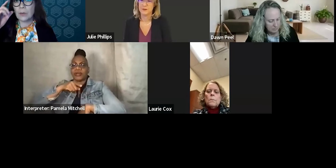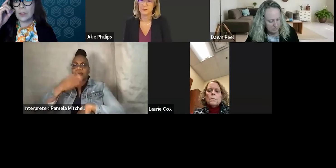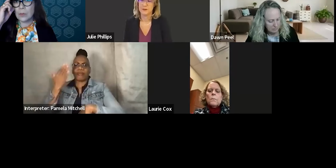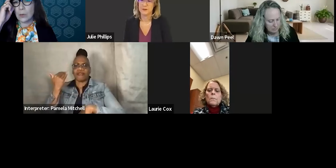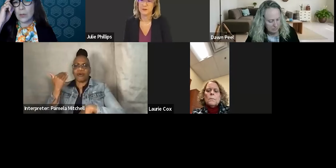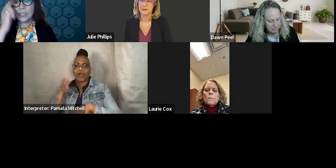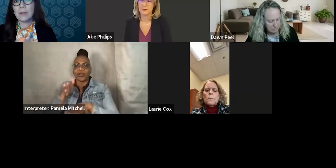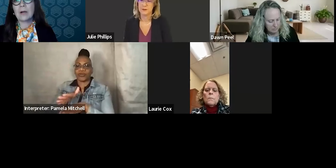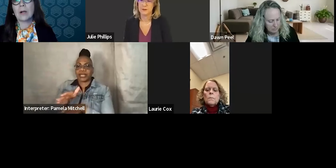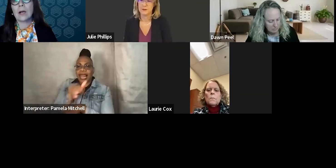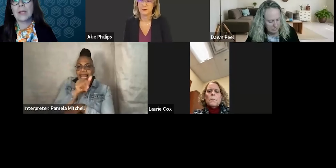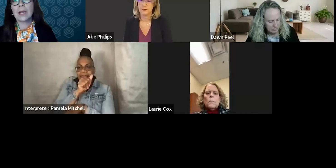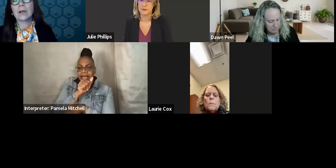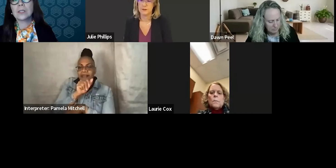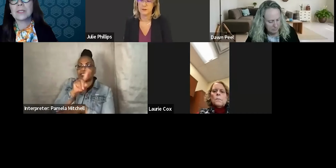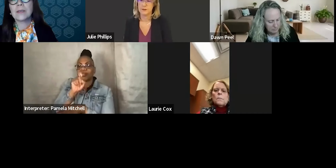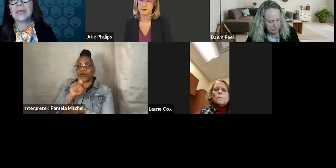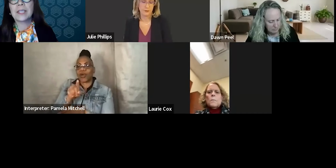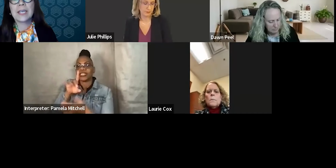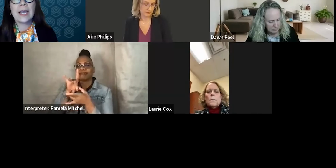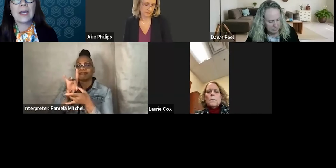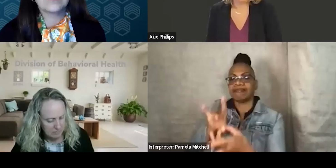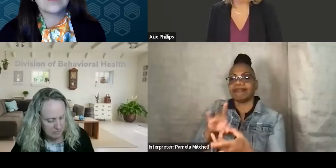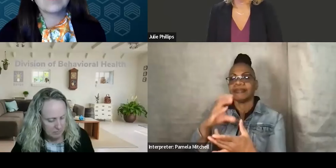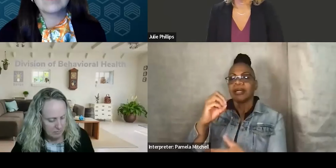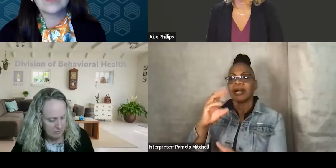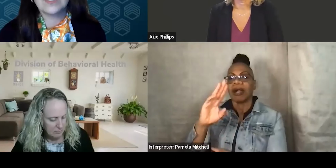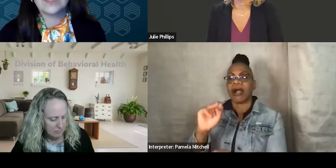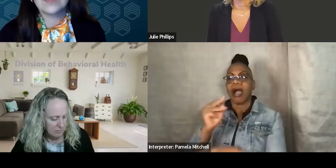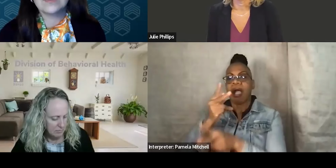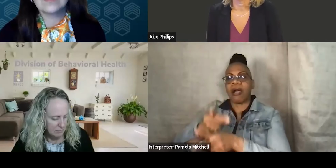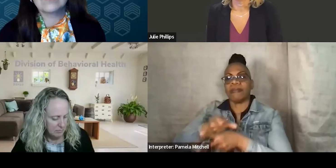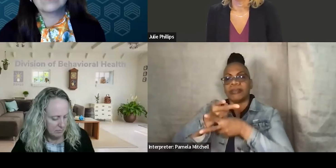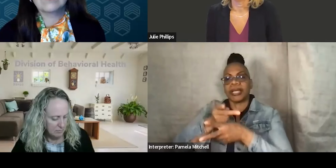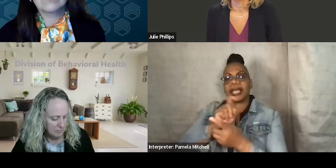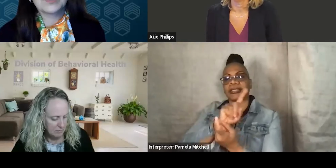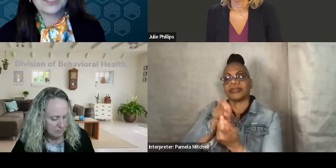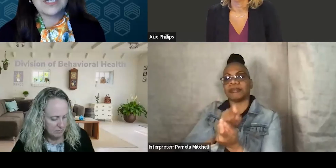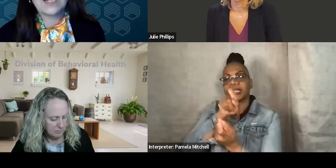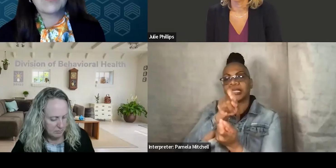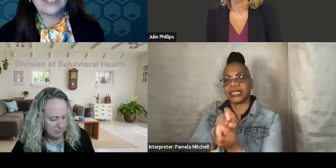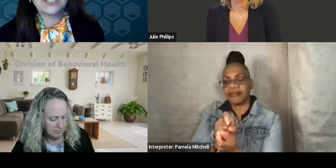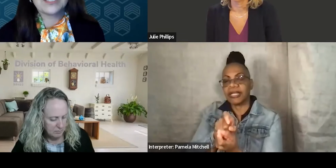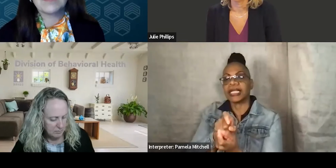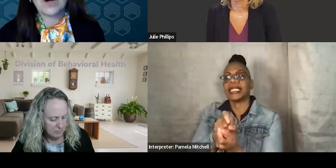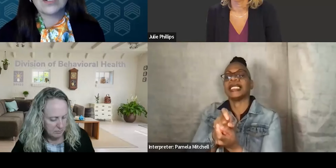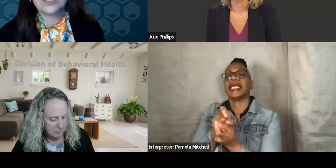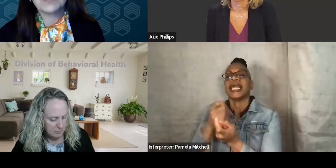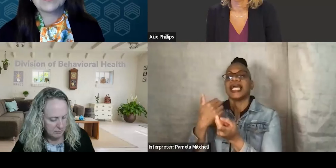there was a question about CommCare specifically and building collaborations and partnerships.